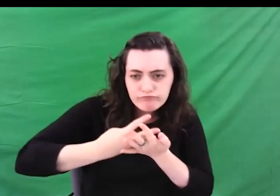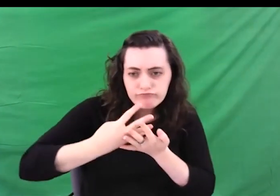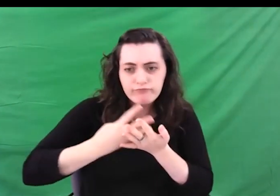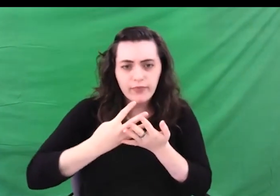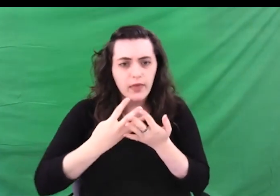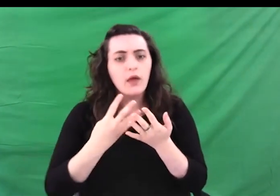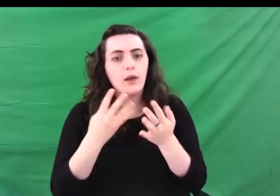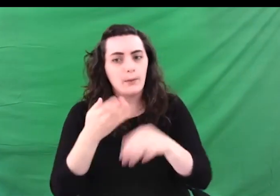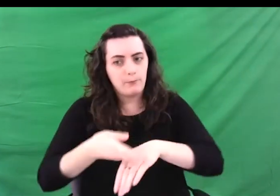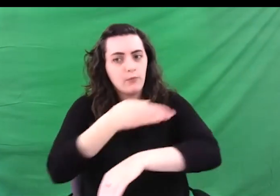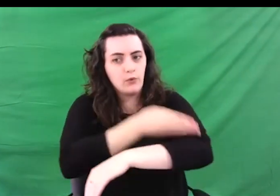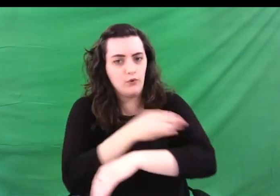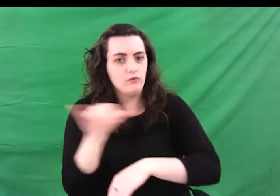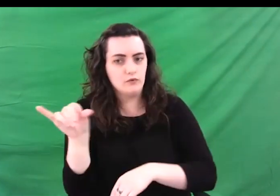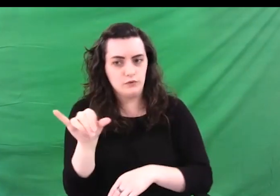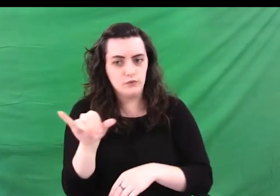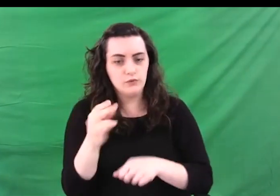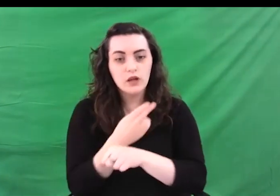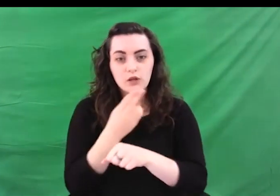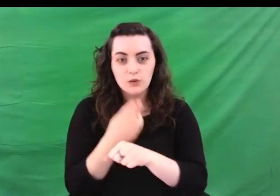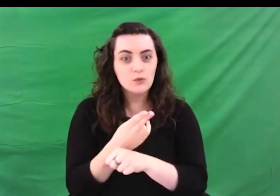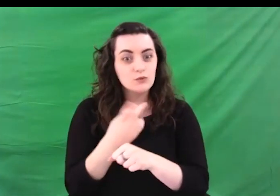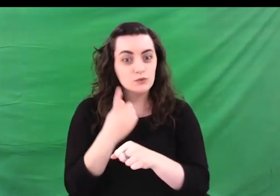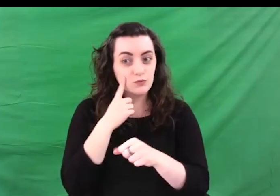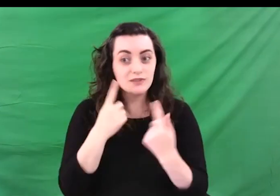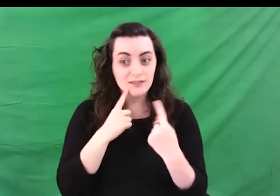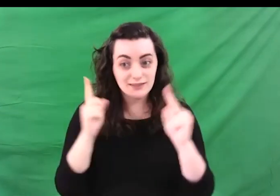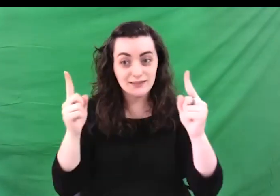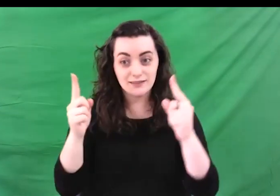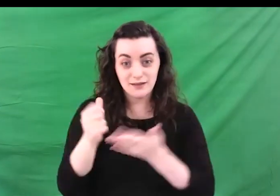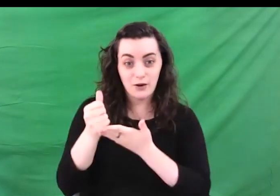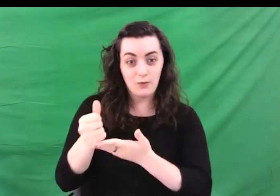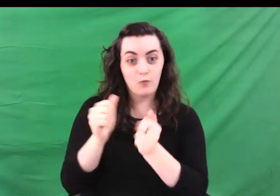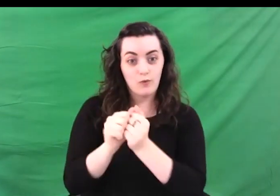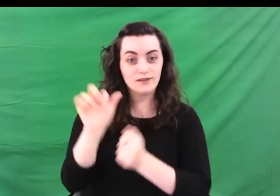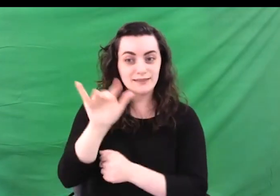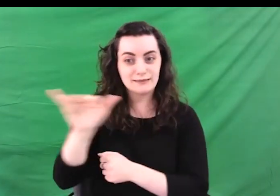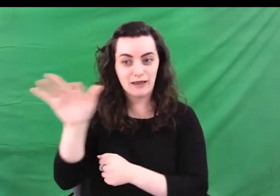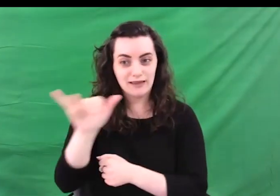We also use this with great success on her spelling assessments.